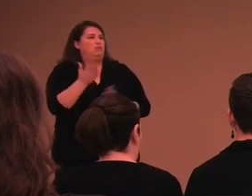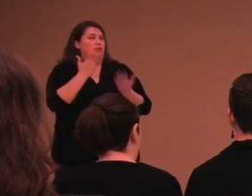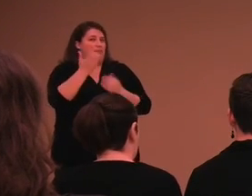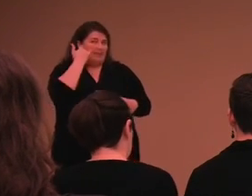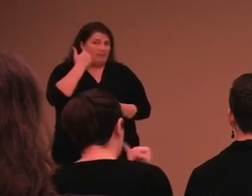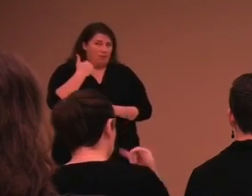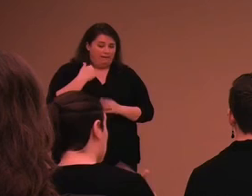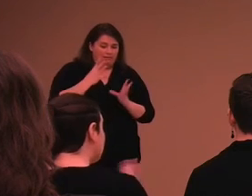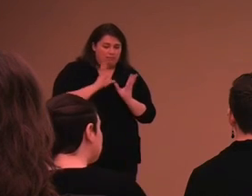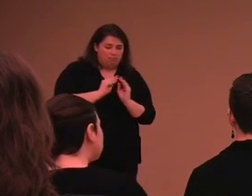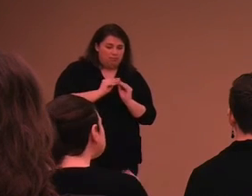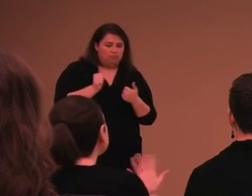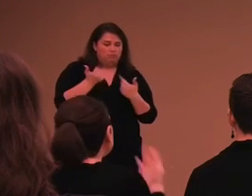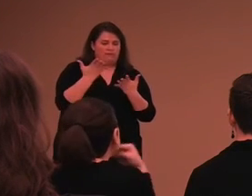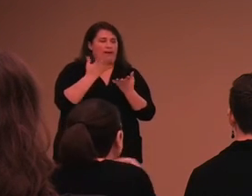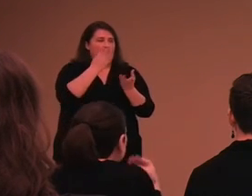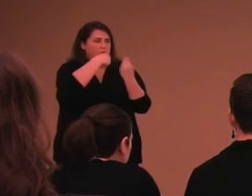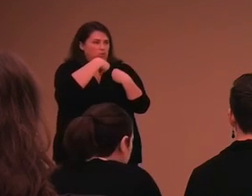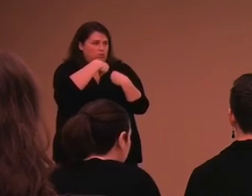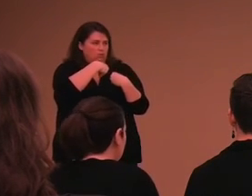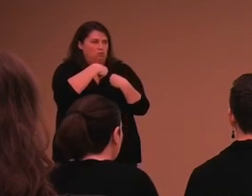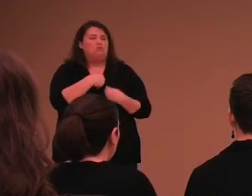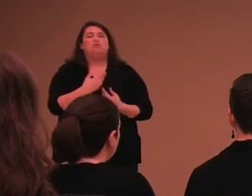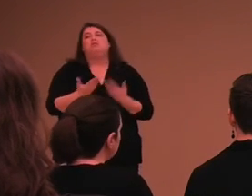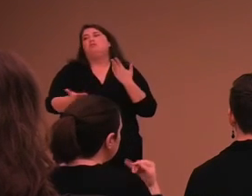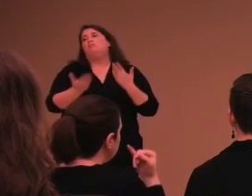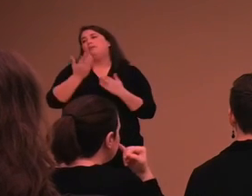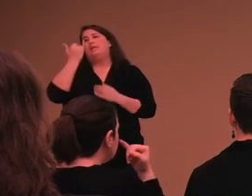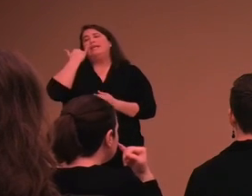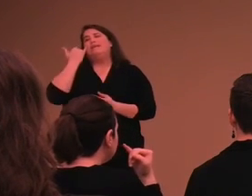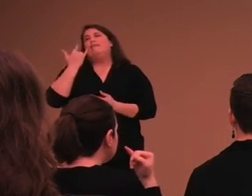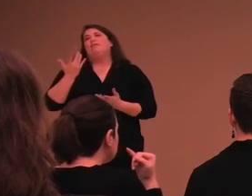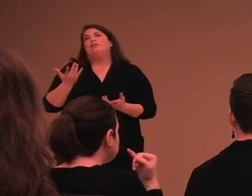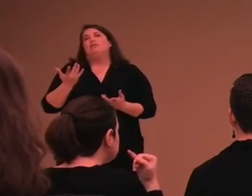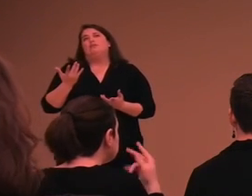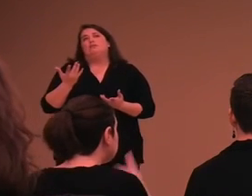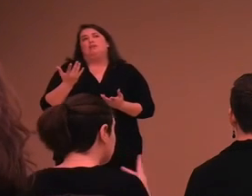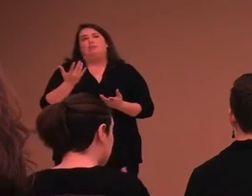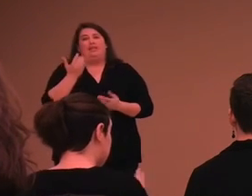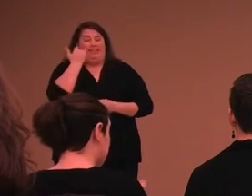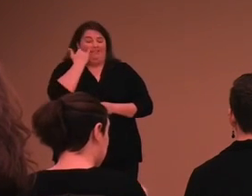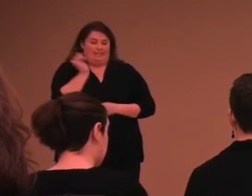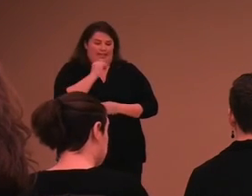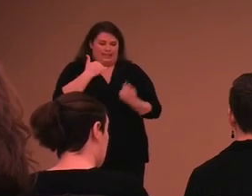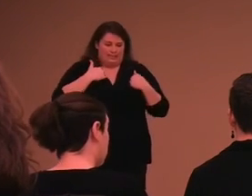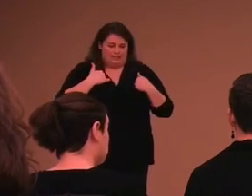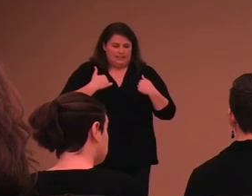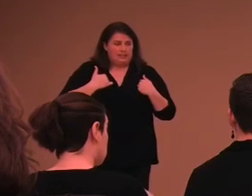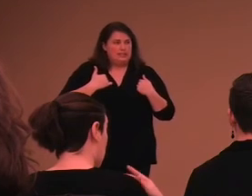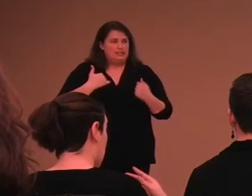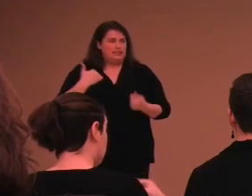Provide food for them, maybe if you are a place like we are that has membership give them a free membership